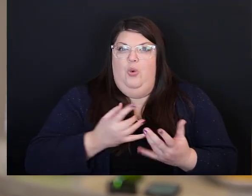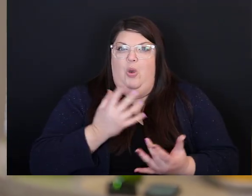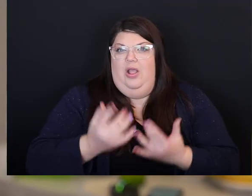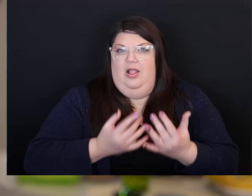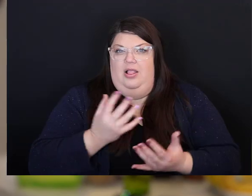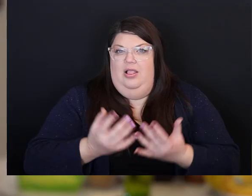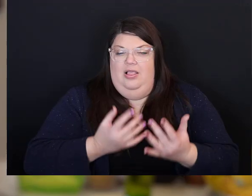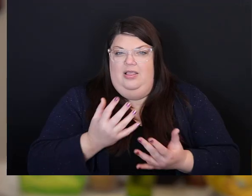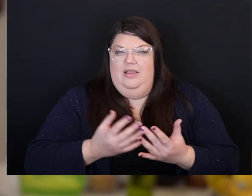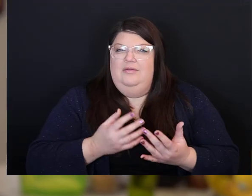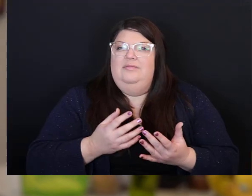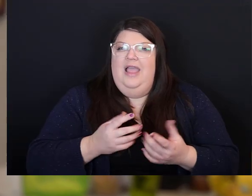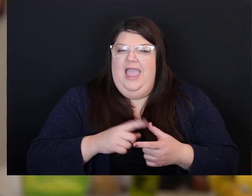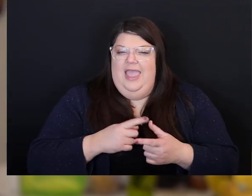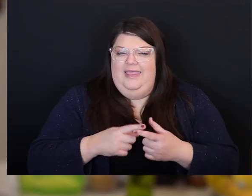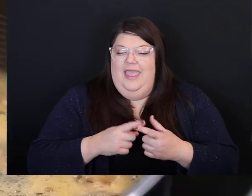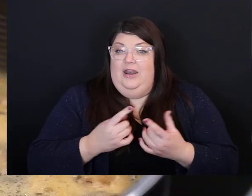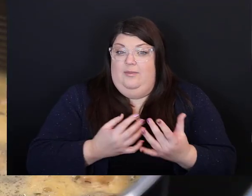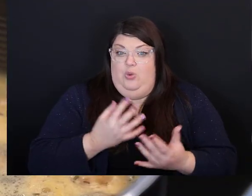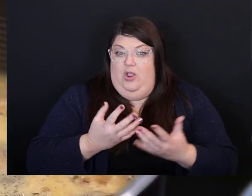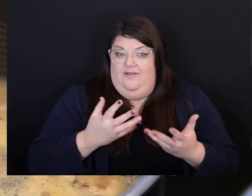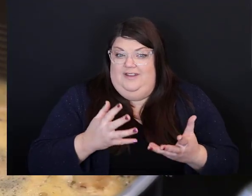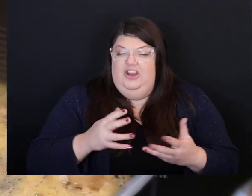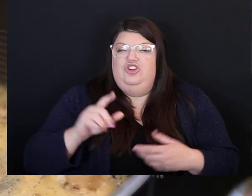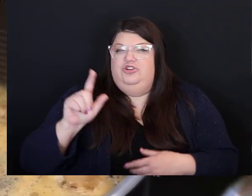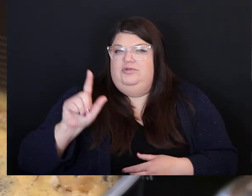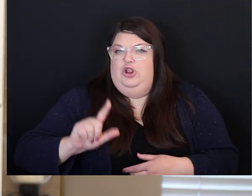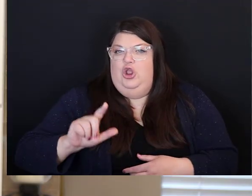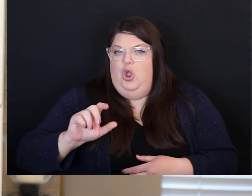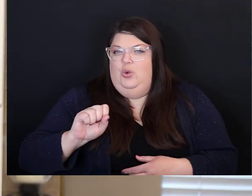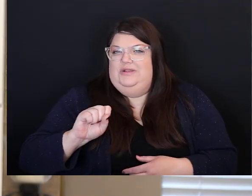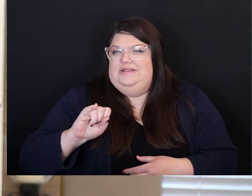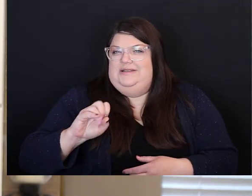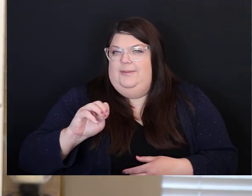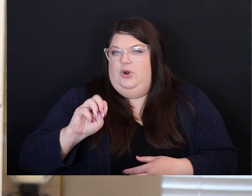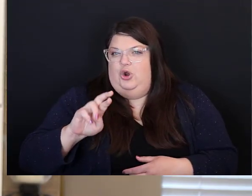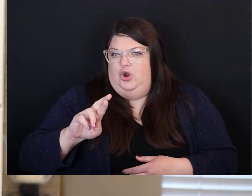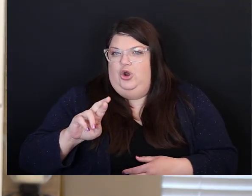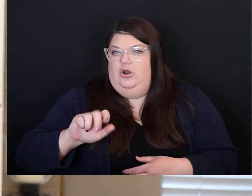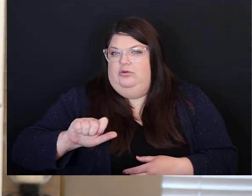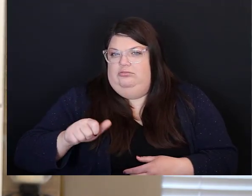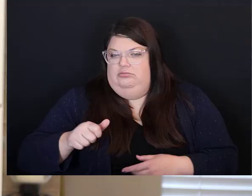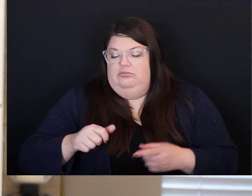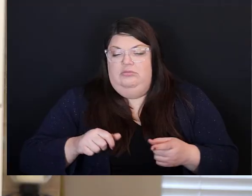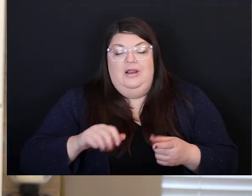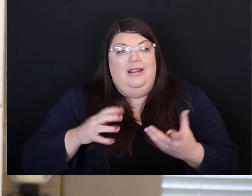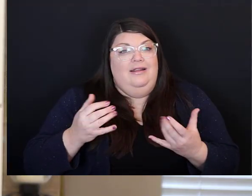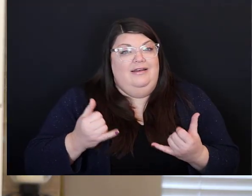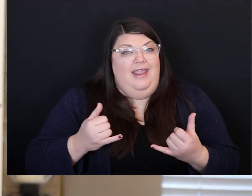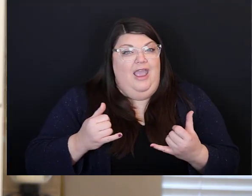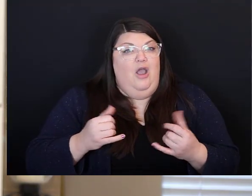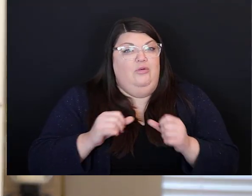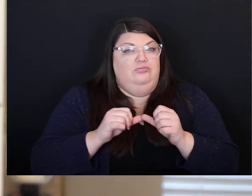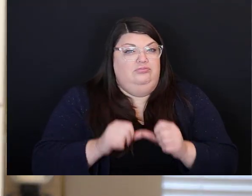And then we're gonna put it down to a low simmer, and it's gonna simmer for 30 minutes. Okay, so our soup's been simmering for about 25 minutes now.